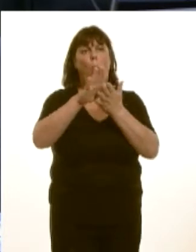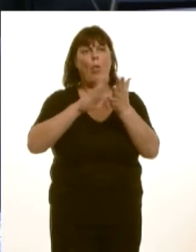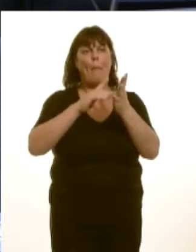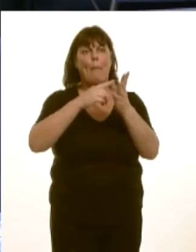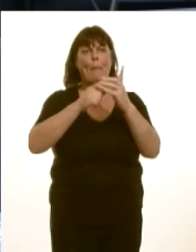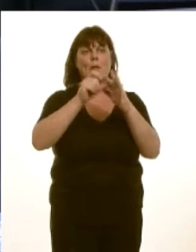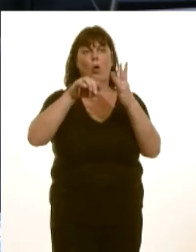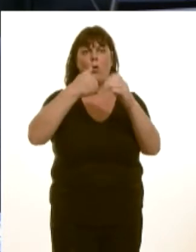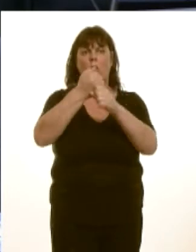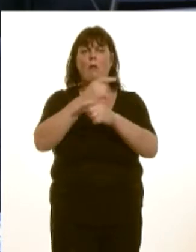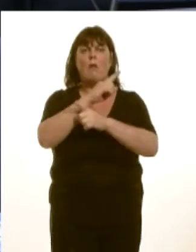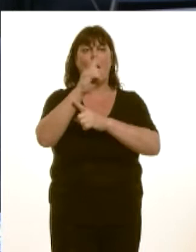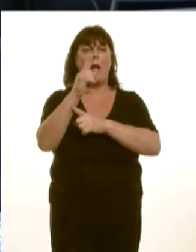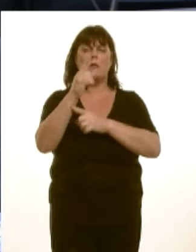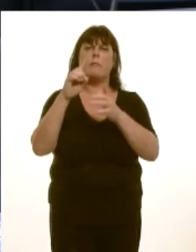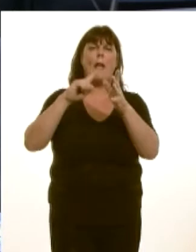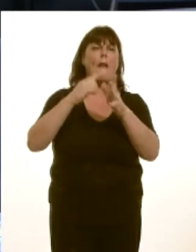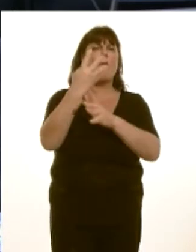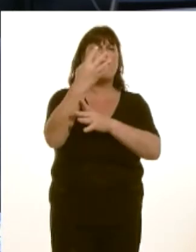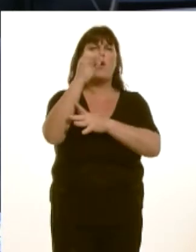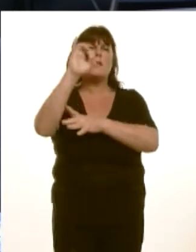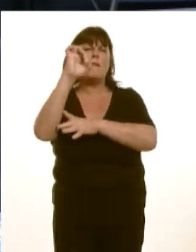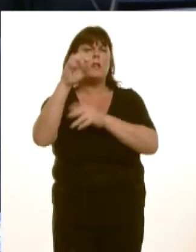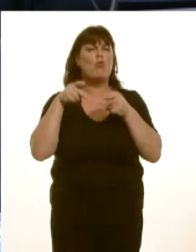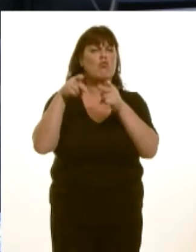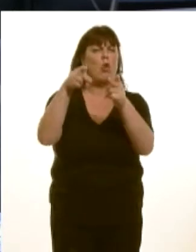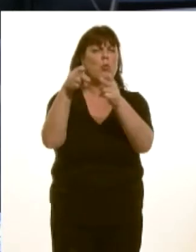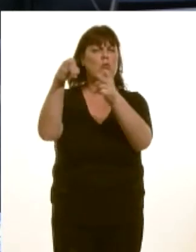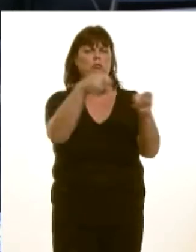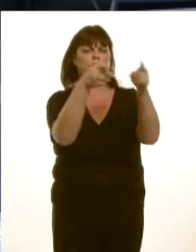A full examination will take place of the black route, as I have already mentioned.